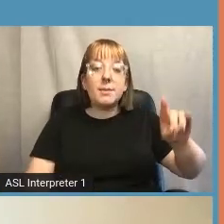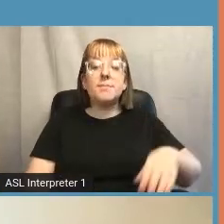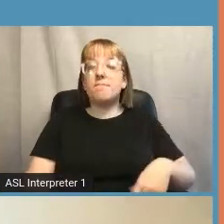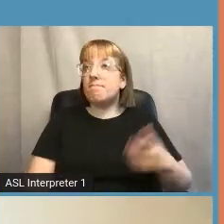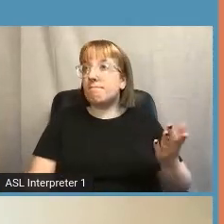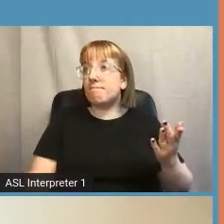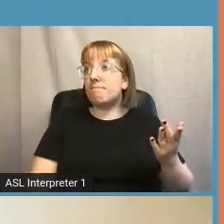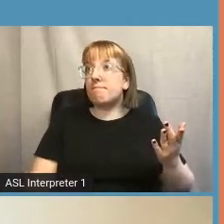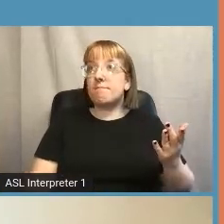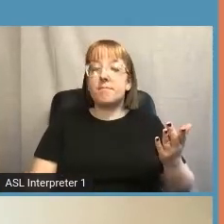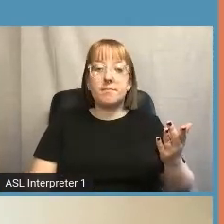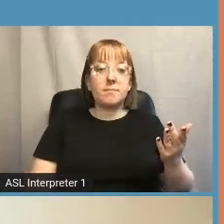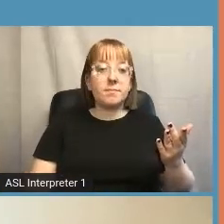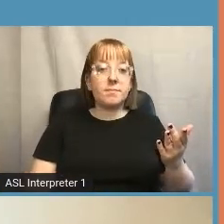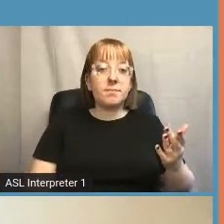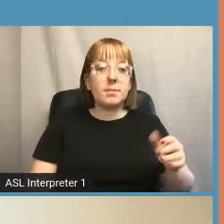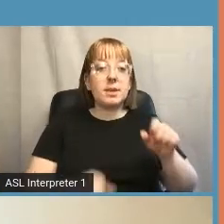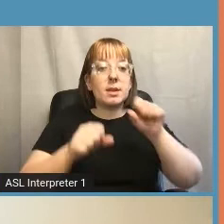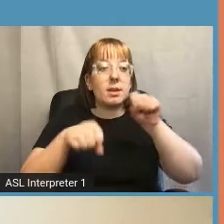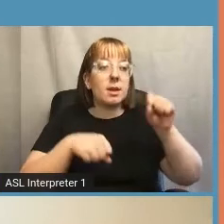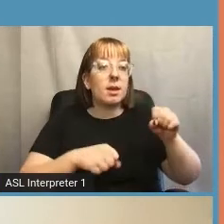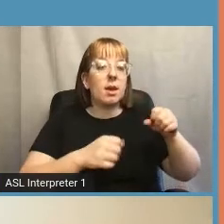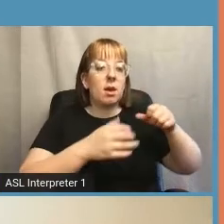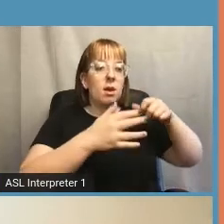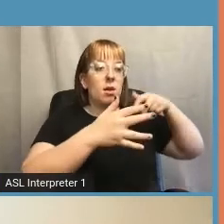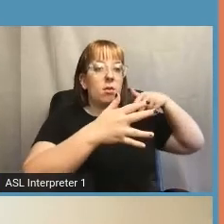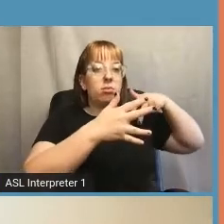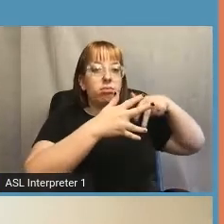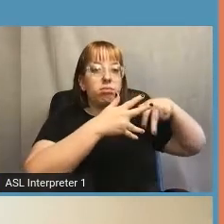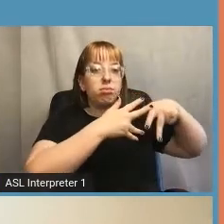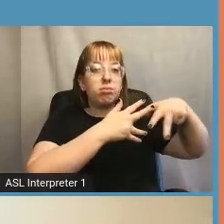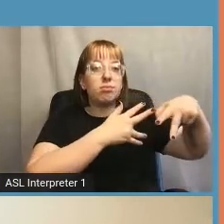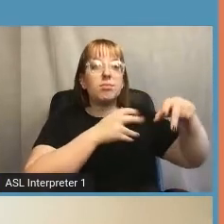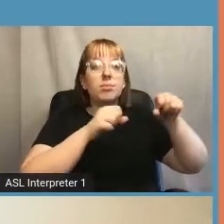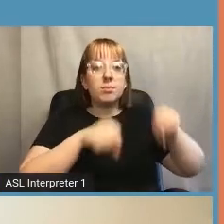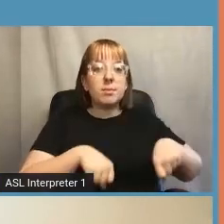uh where you can walk through them they're flexible so that you can make it um so that